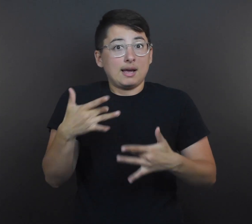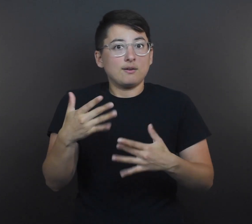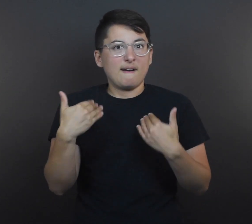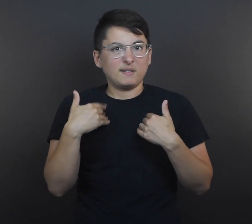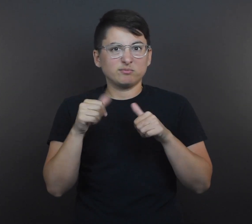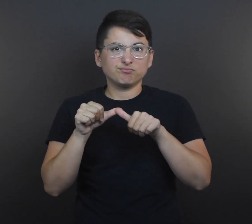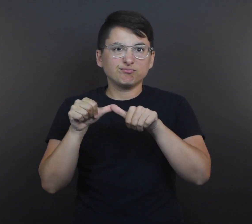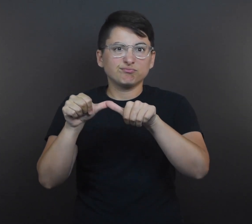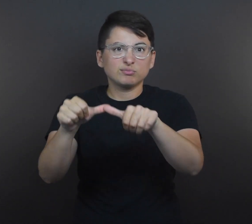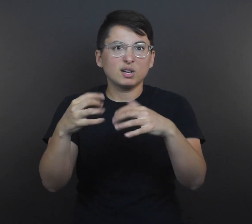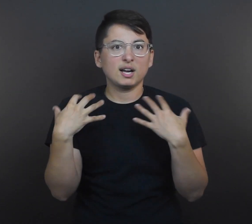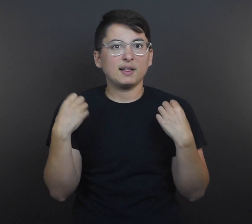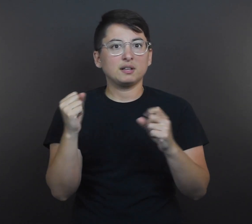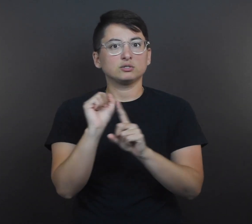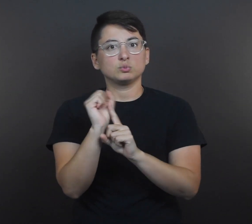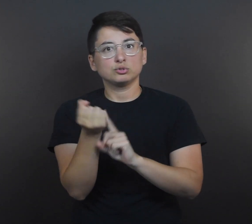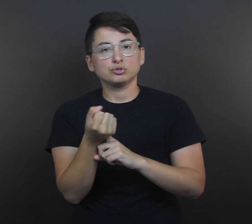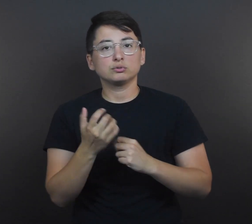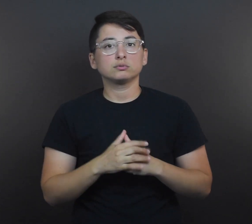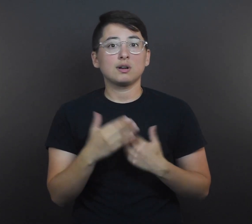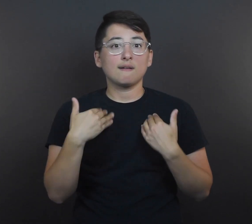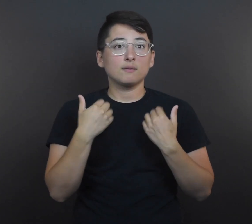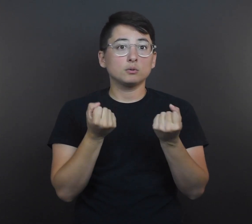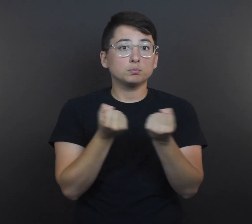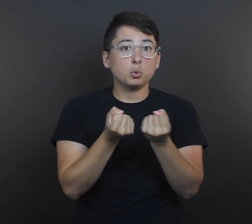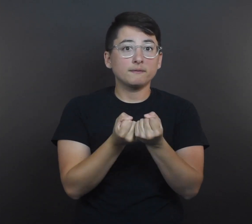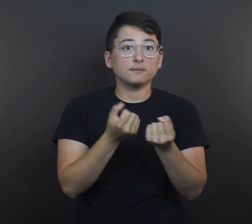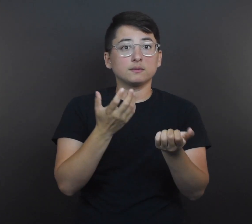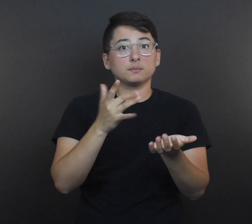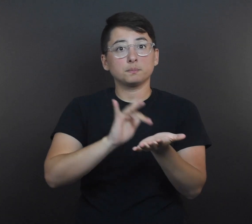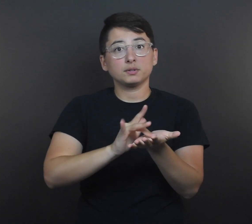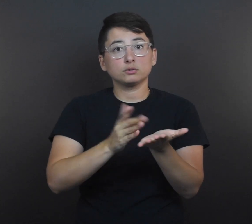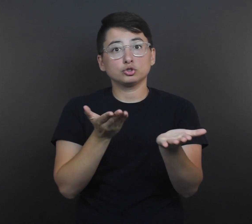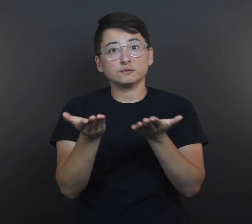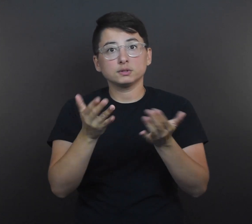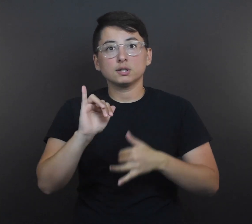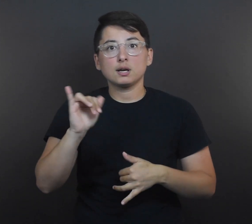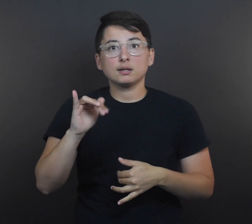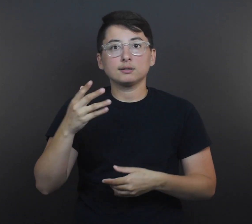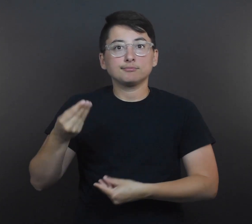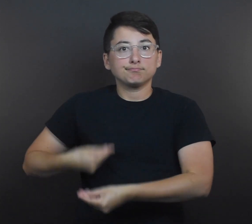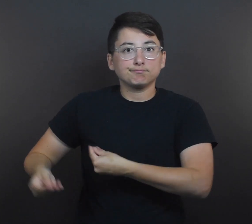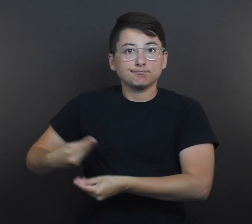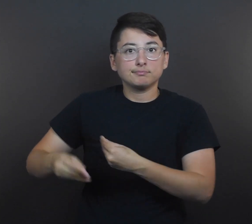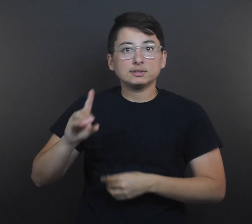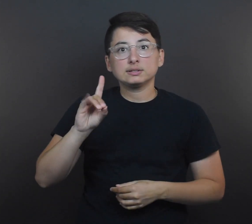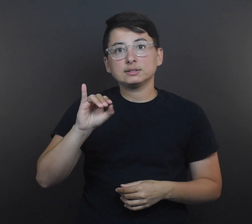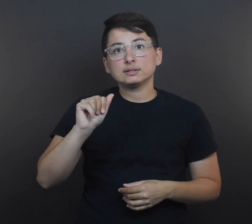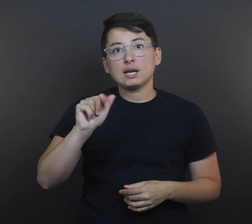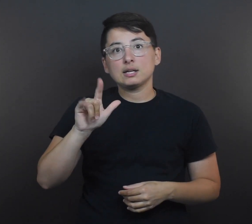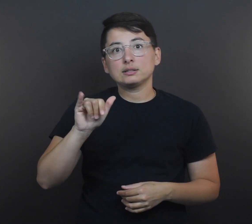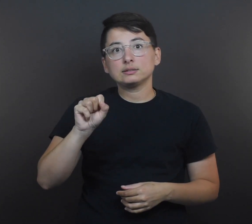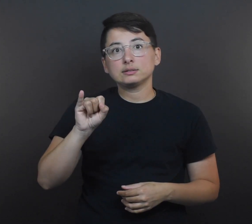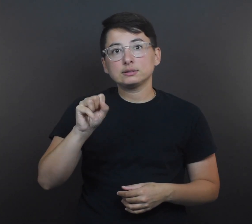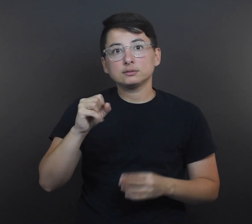health conditions, and use supportive medical services like dialysis more frequently—all